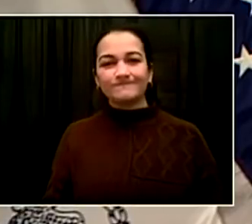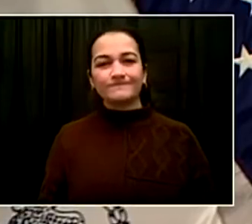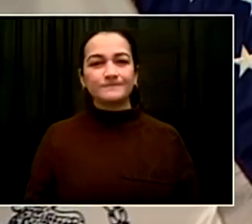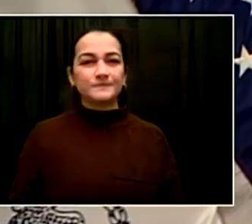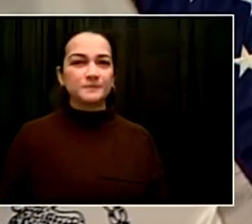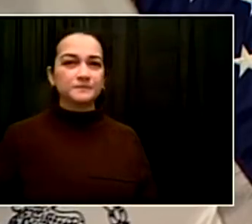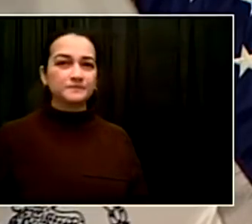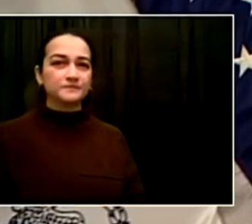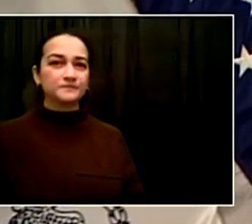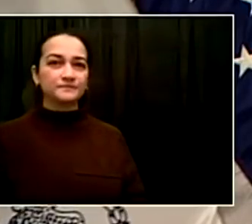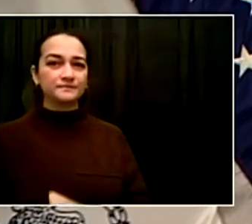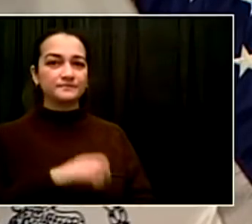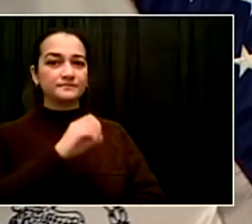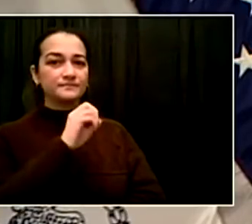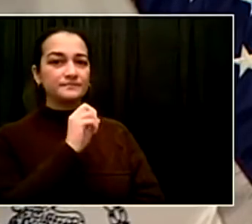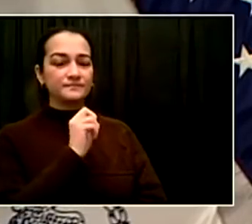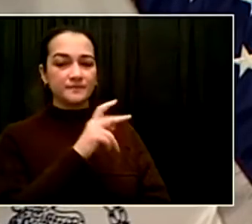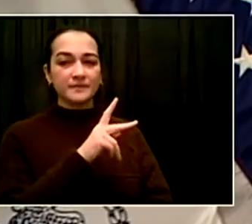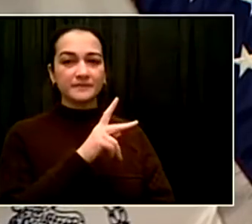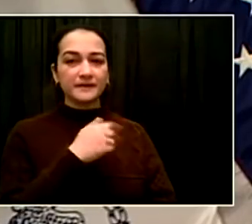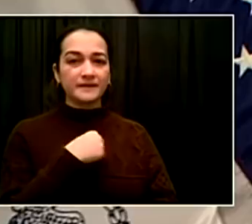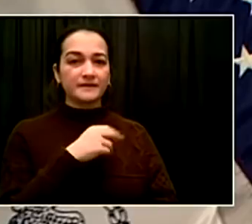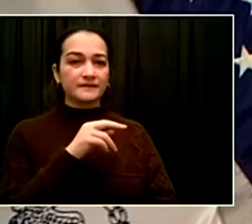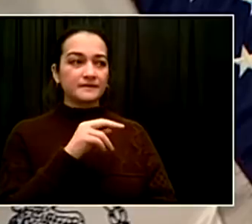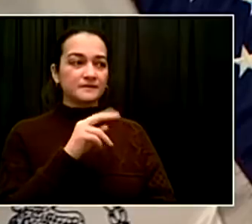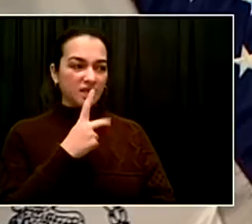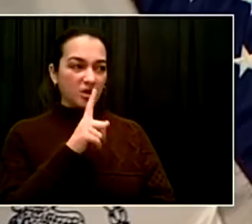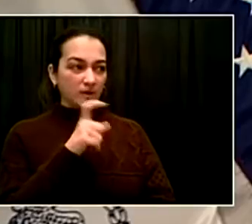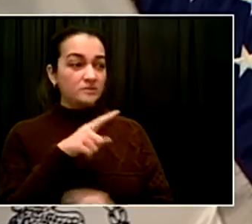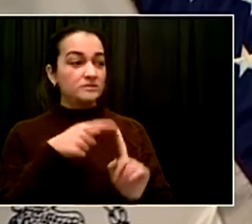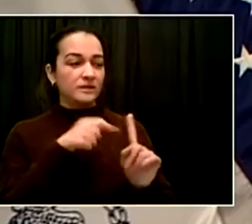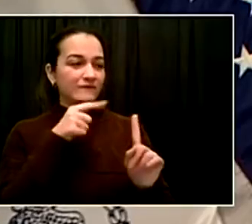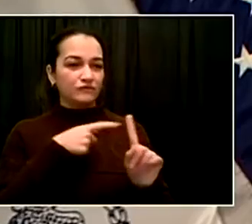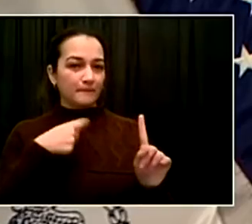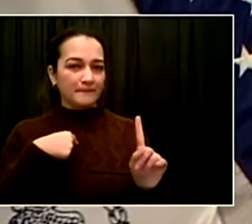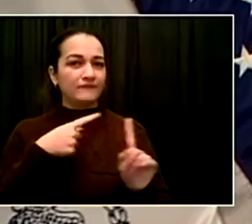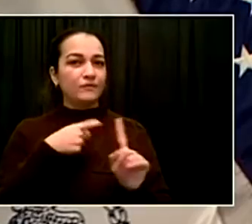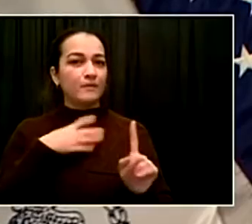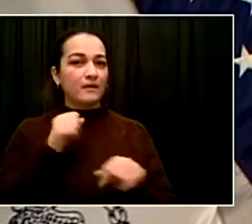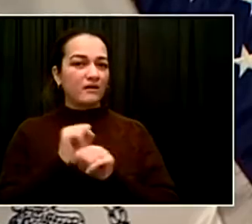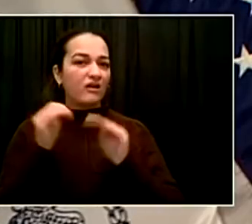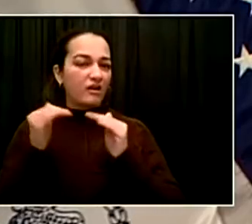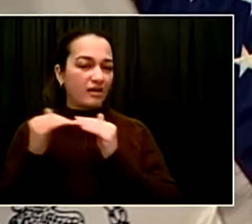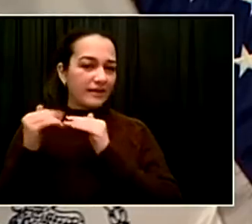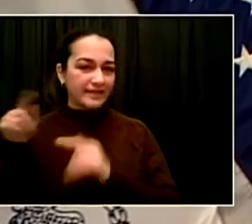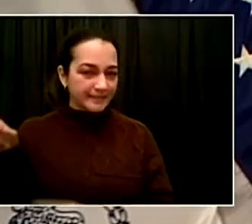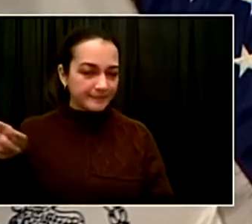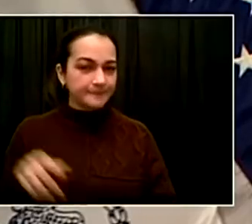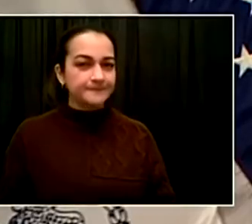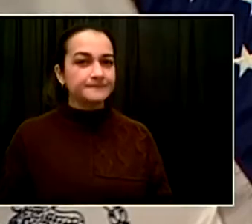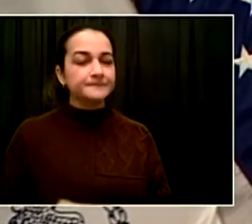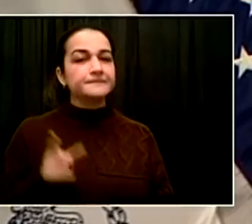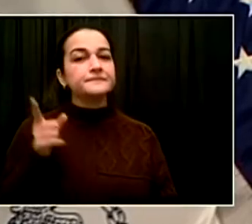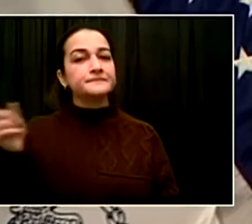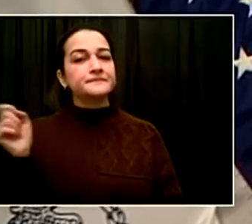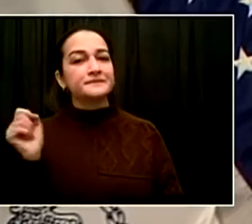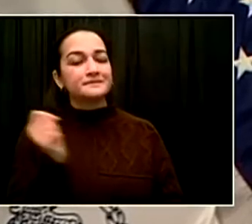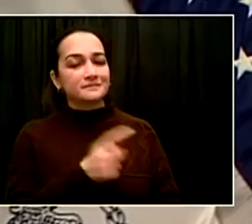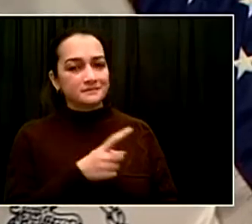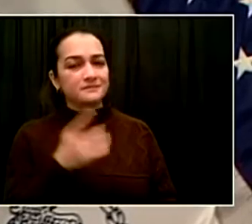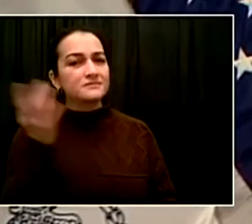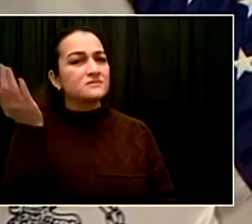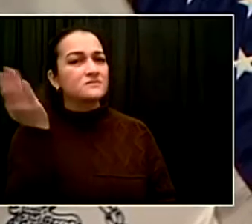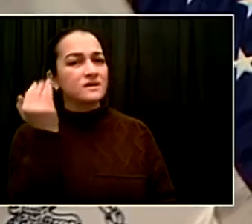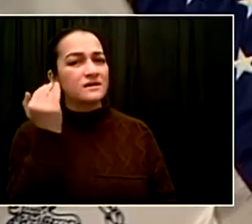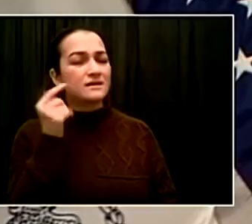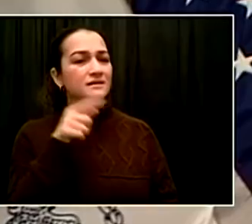GO AHEAD, SAM.